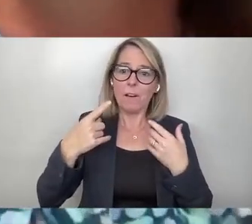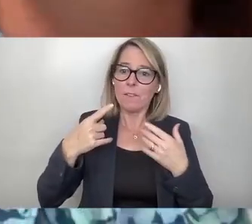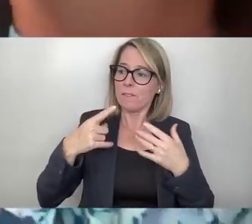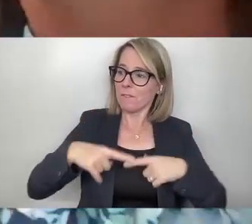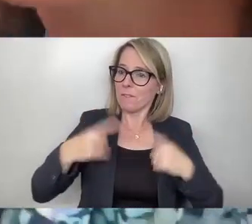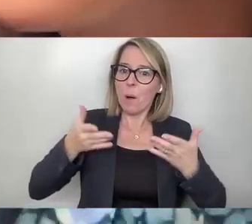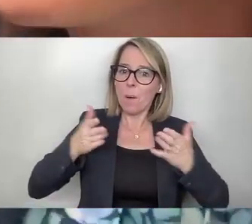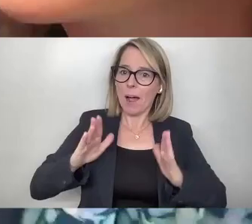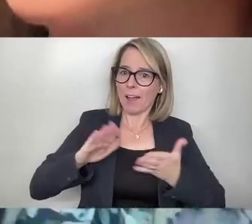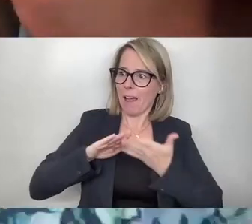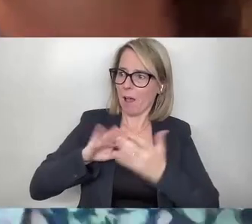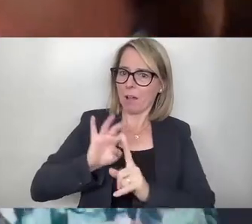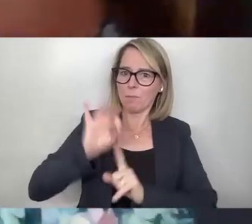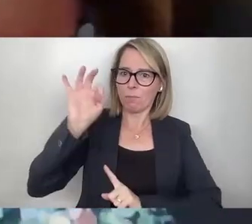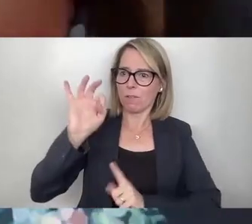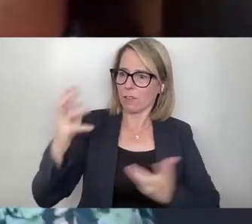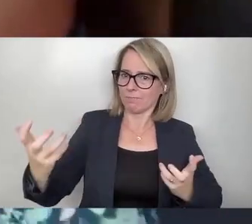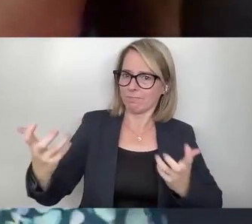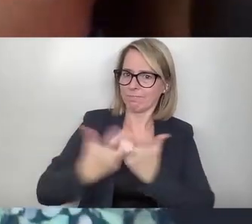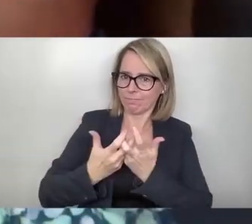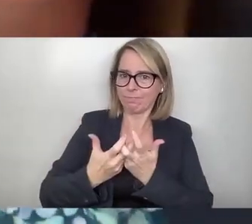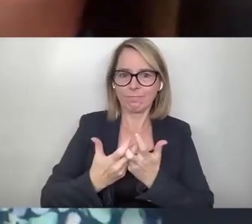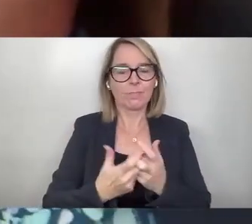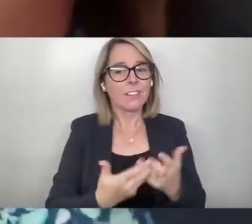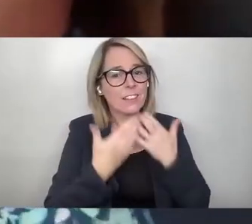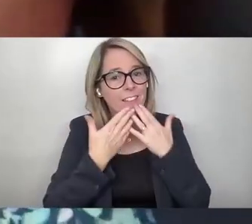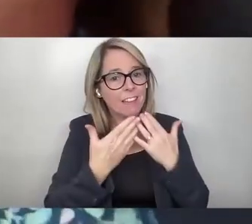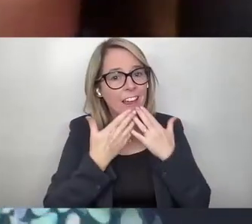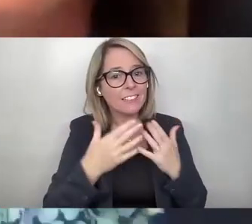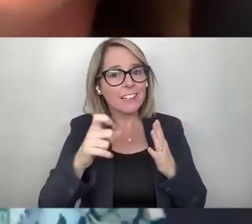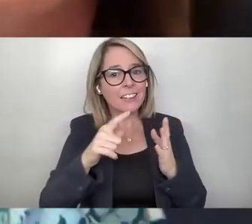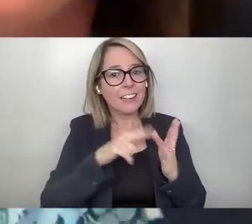Cathy: Thanks very much, Catrin. It's been wonderful to talk to you all today